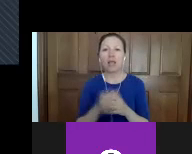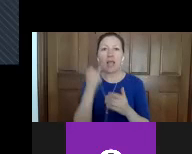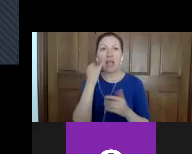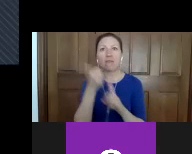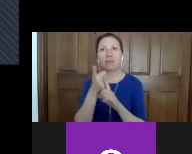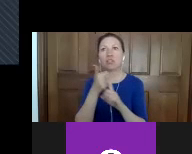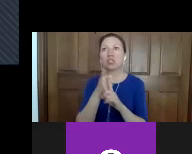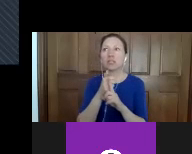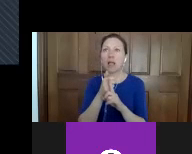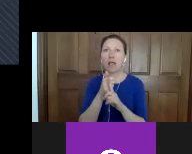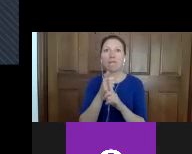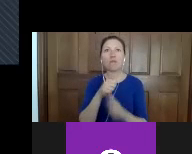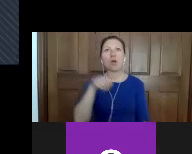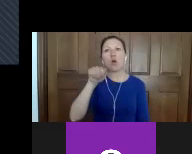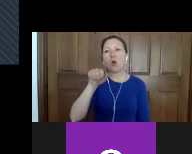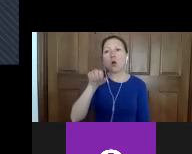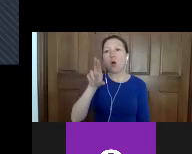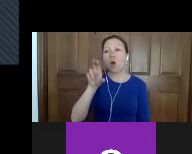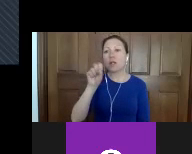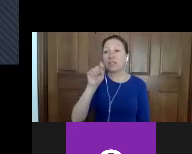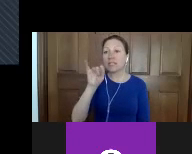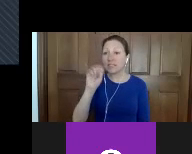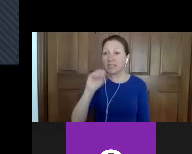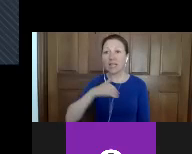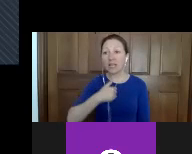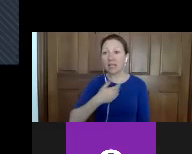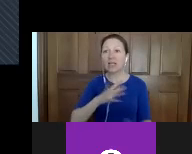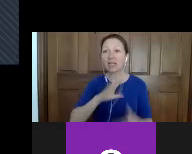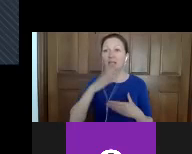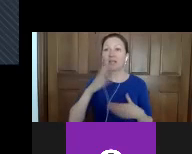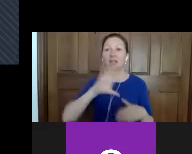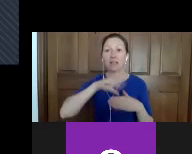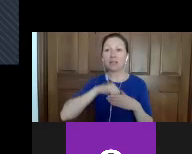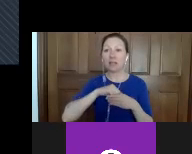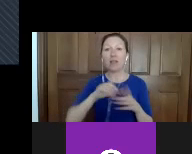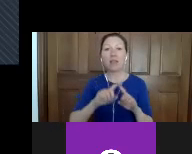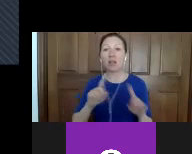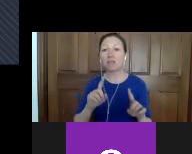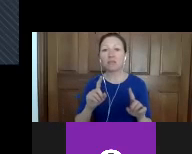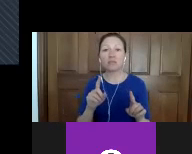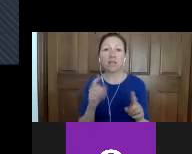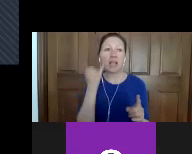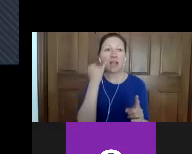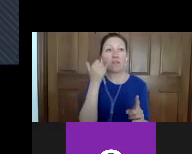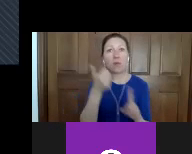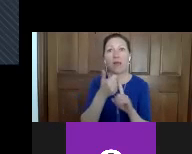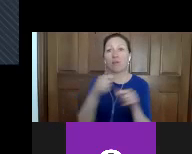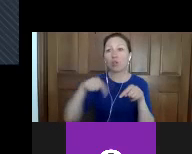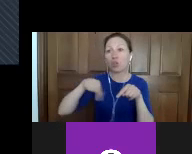a speech impairment, if you have some kind of nervous tick or behavior that you engage